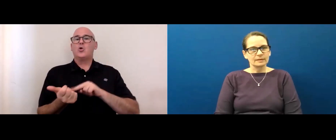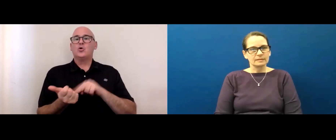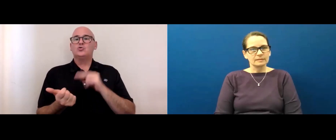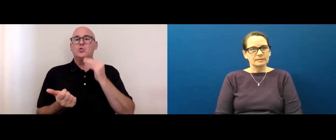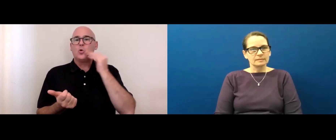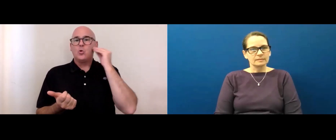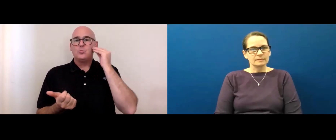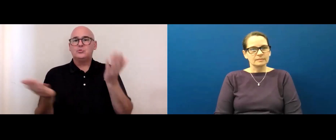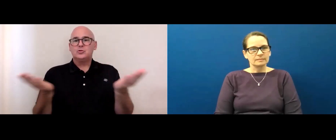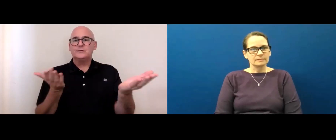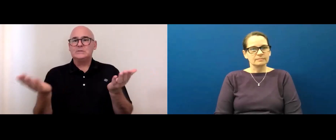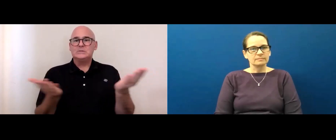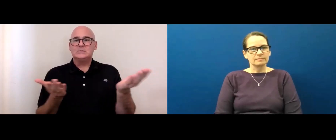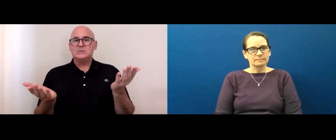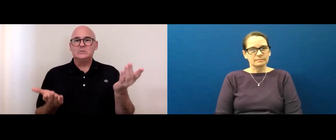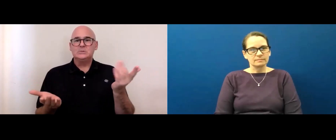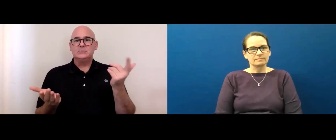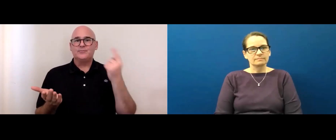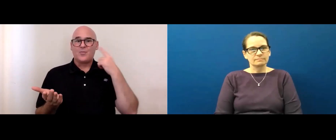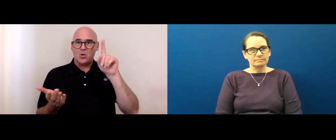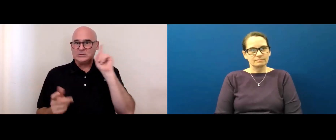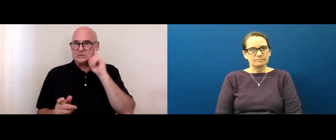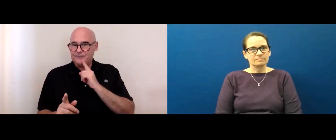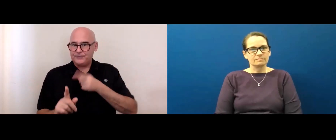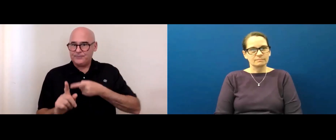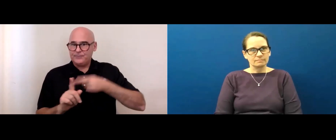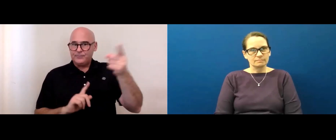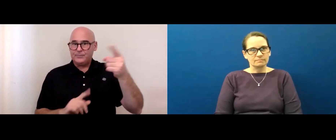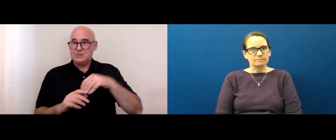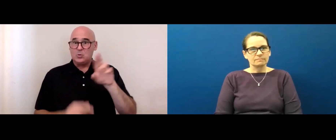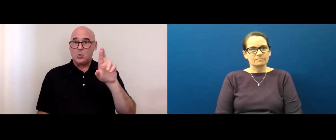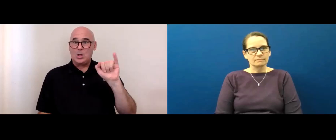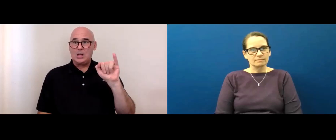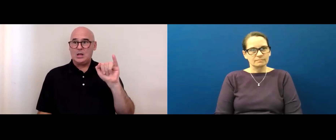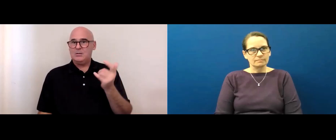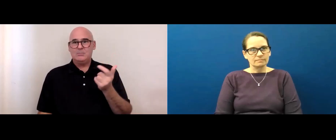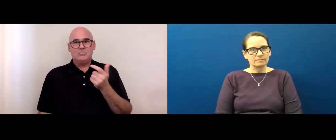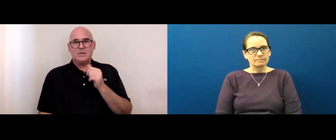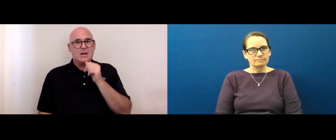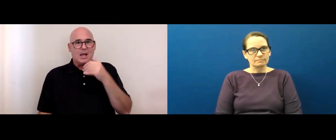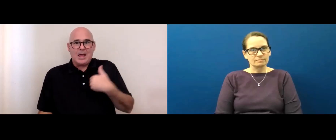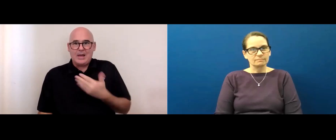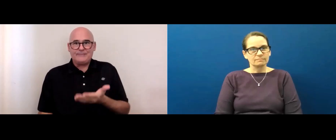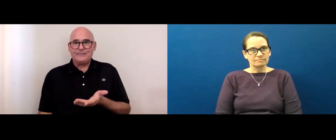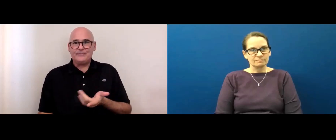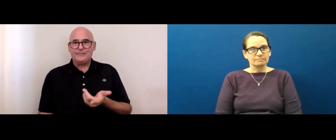no nursing home services for the deaf in here in Rhode Island we don't have them